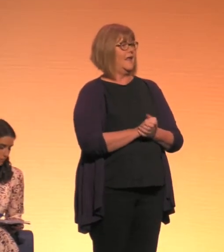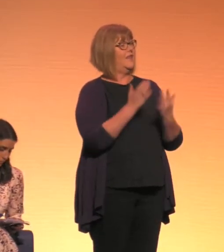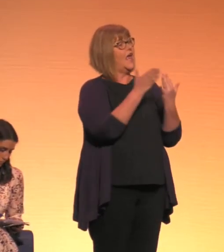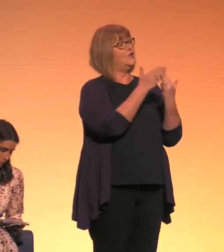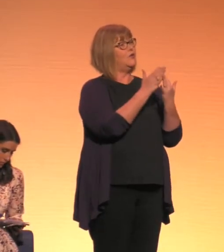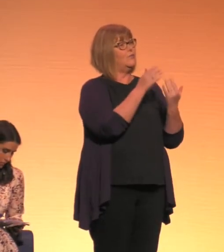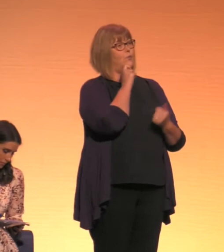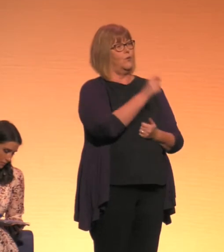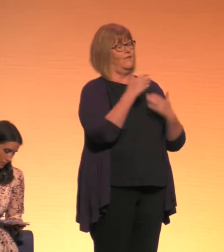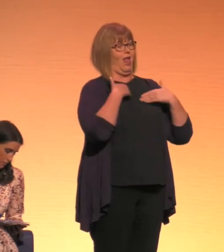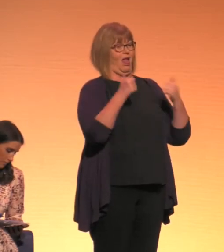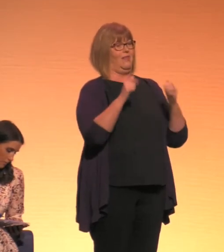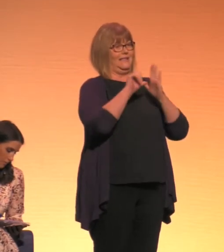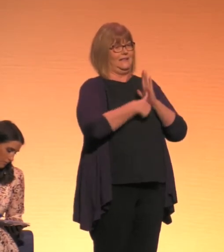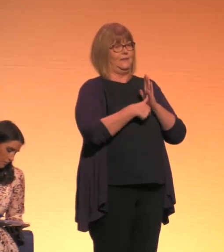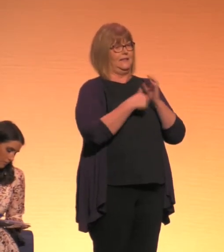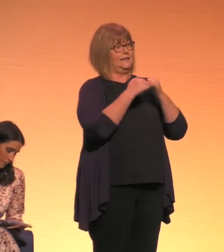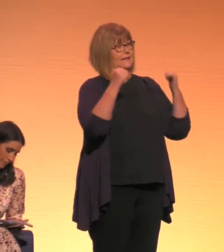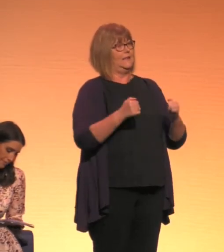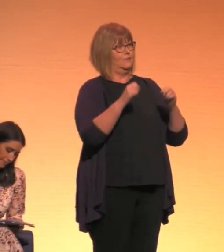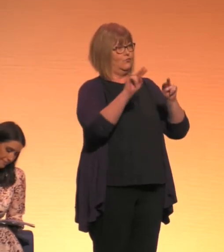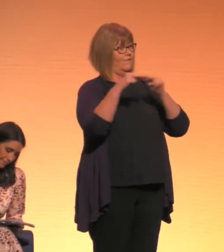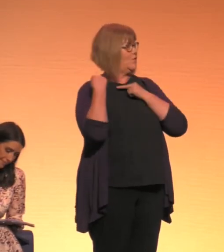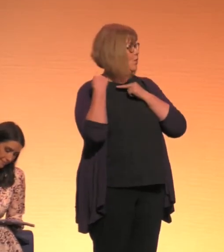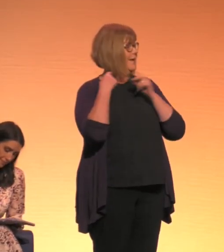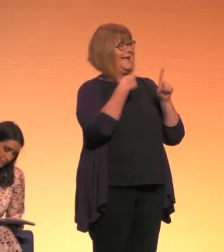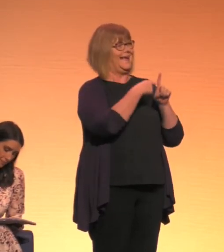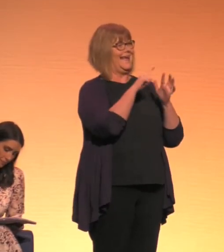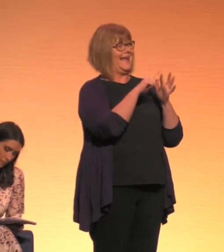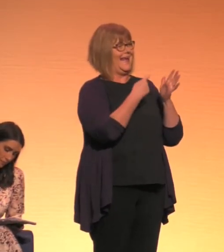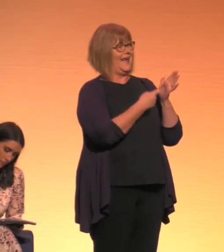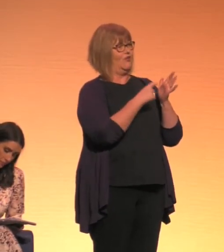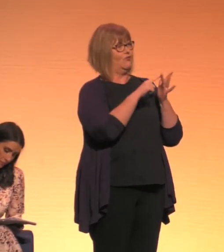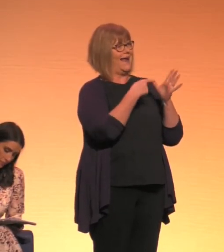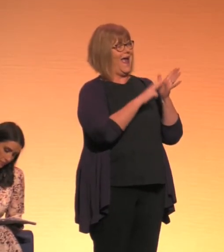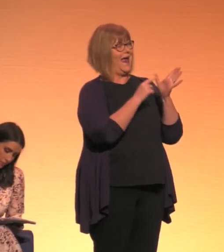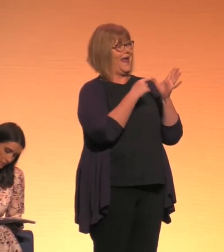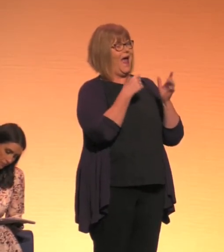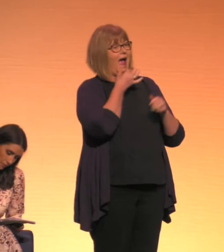and Disability System Review," and Keriana asked this question of Heather directly about the lack